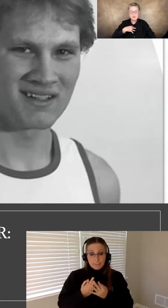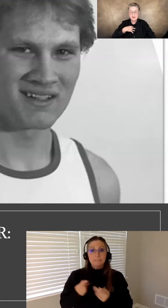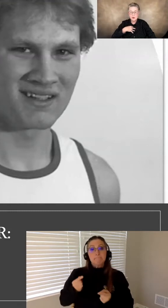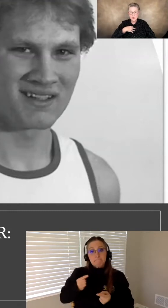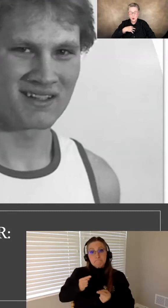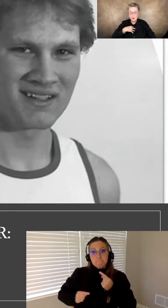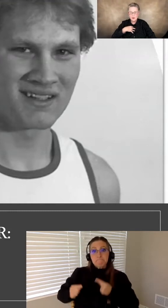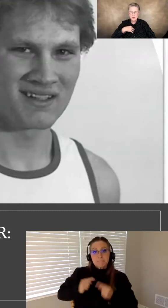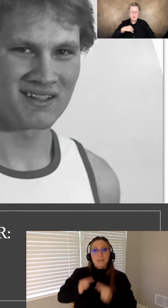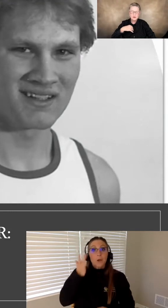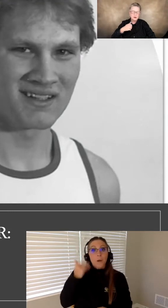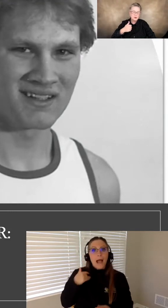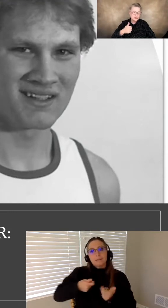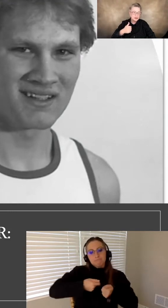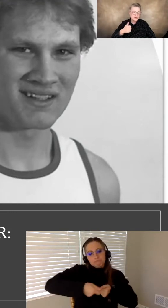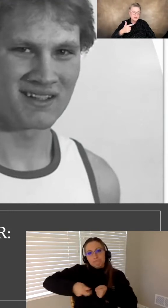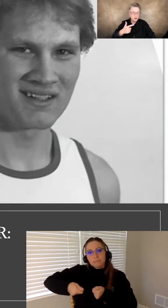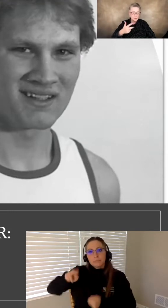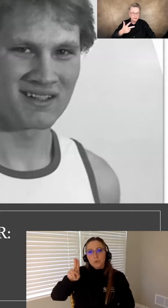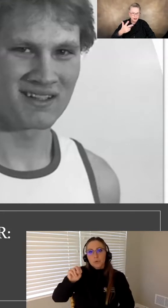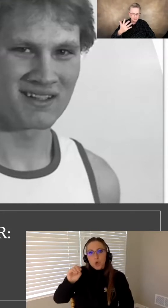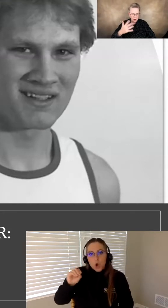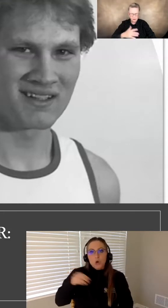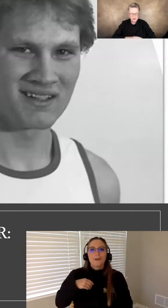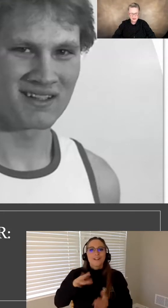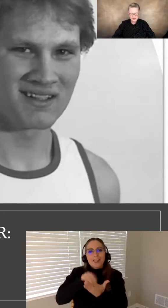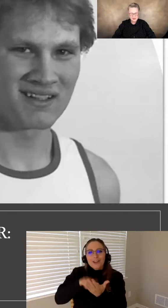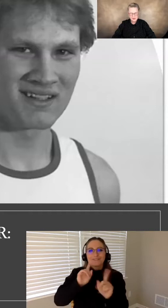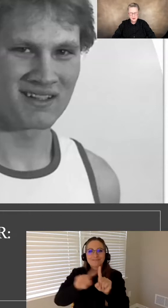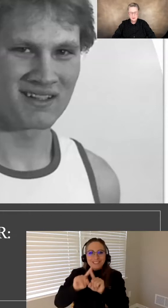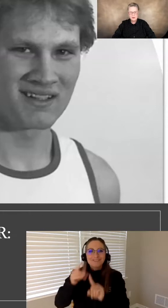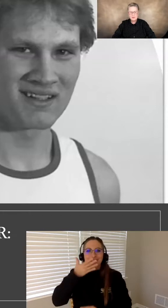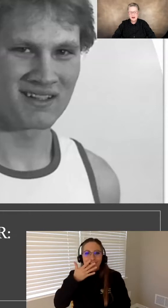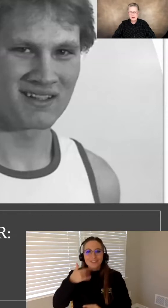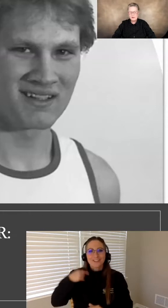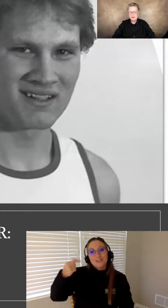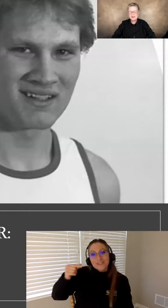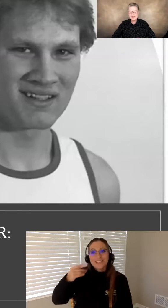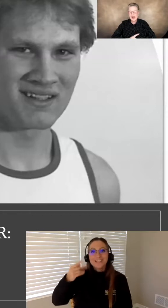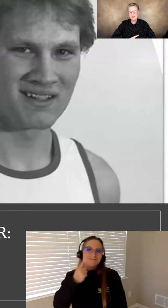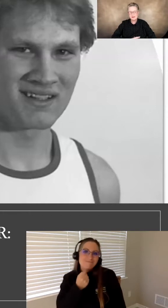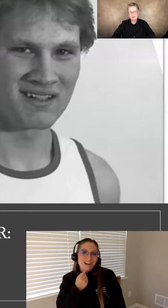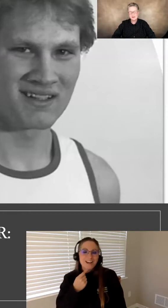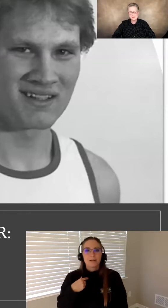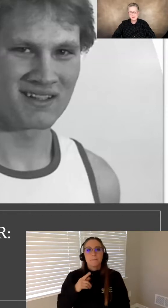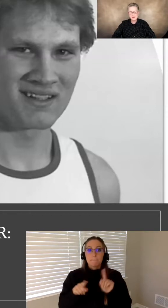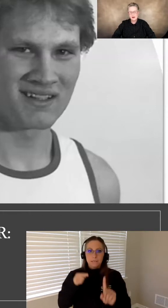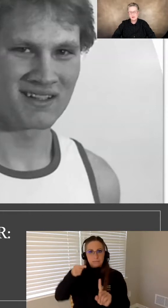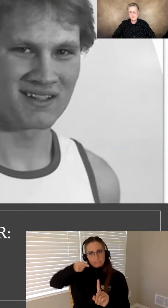play Uno we learned green and yellow and red and all those things but Barry was the catalyst of